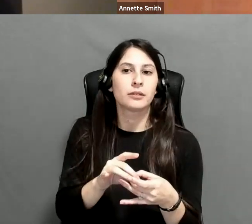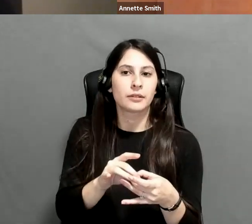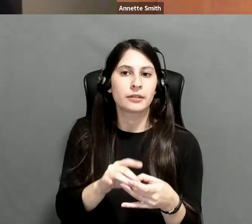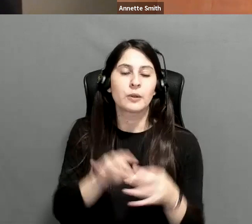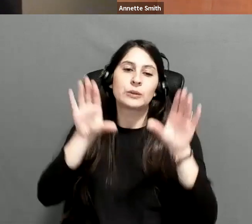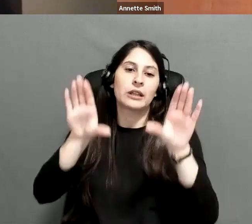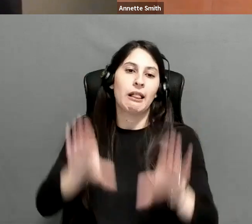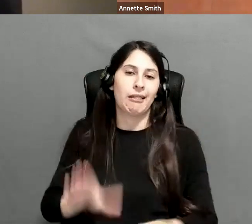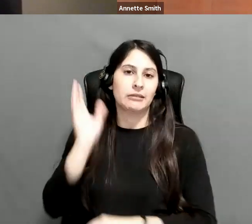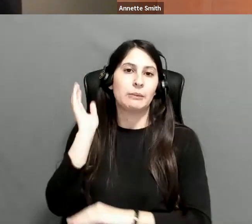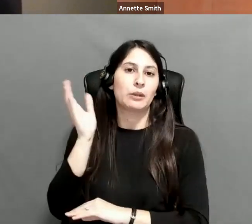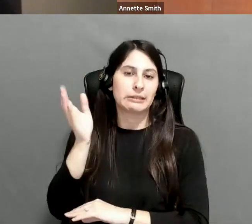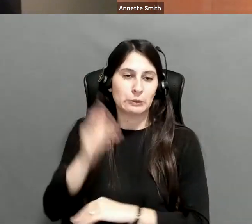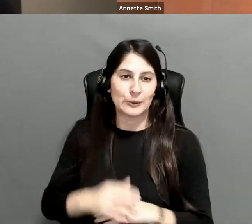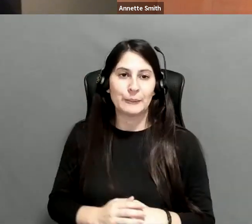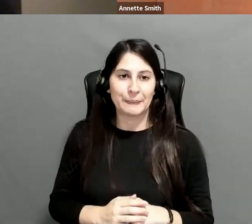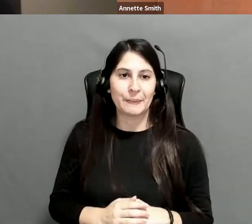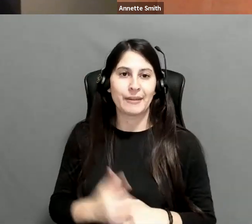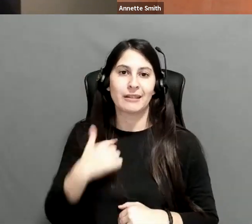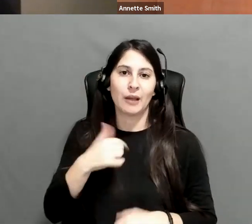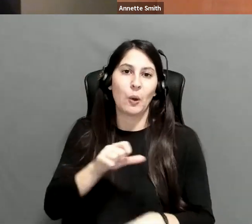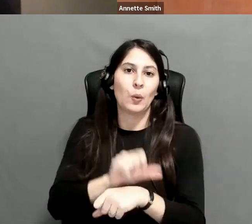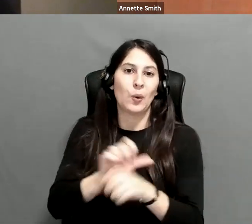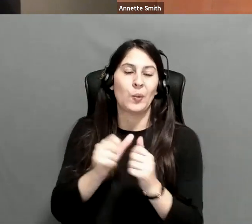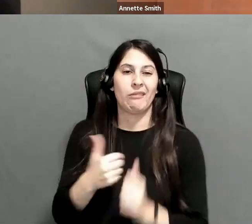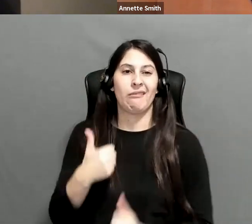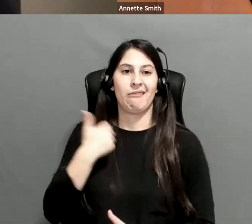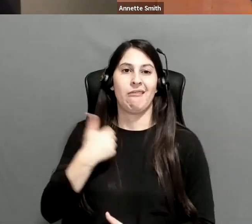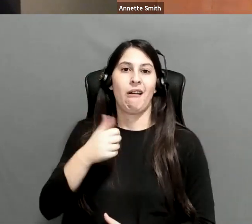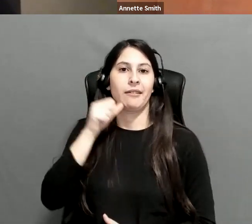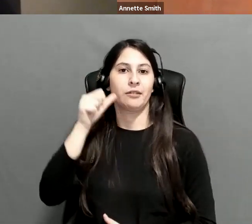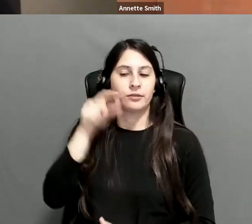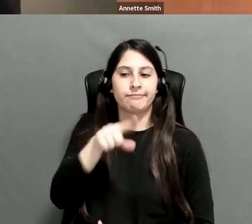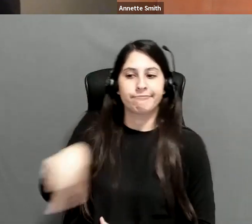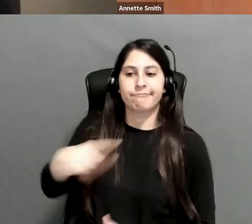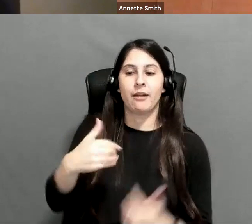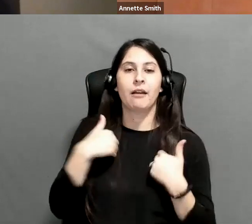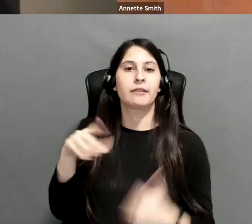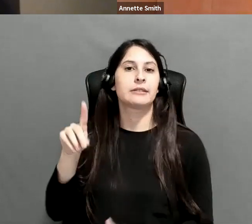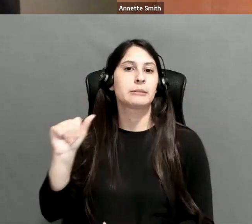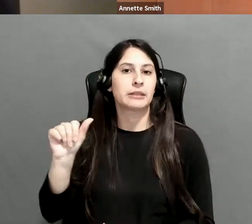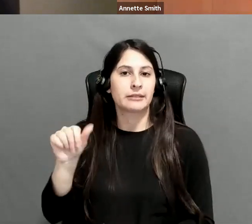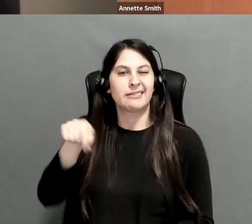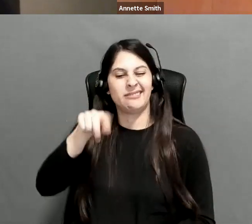Patrick, who you just who asked the question said, it was an excellent presentation. Because I work with